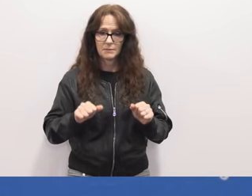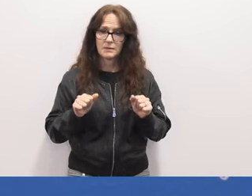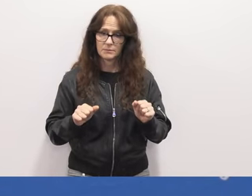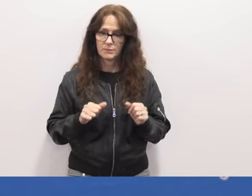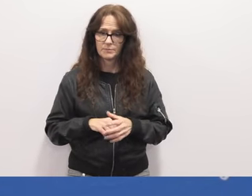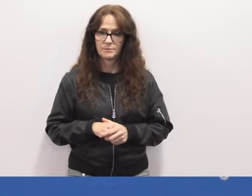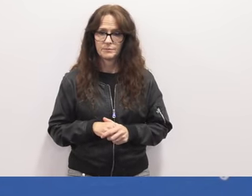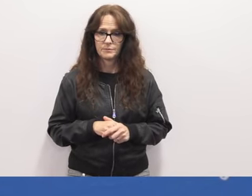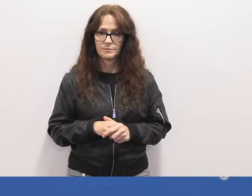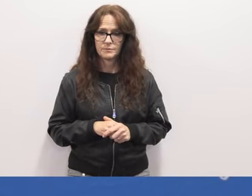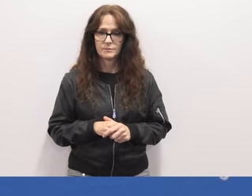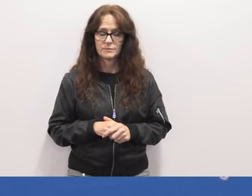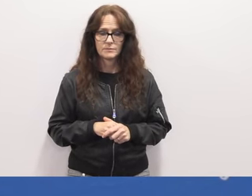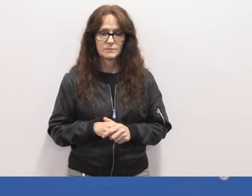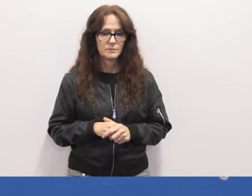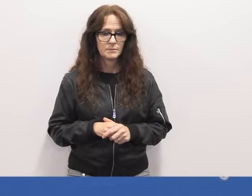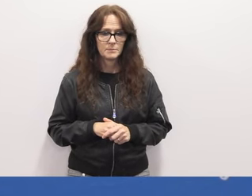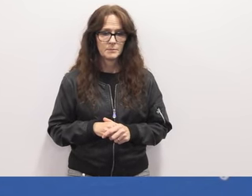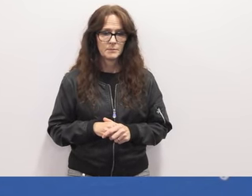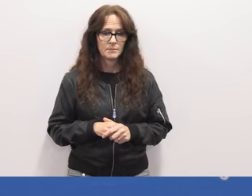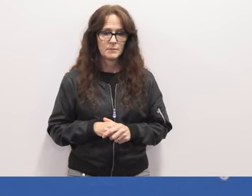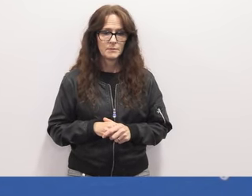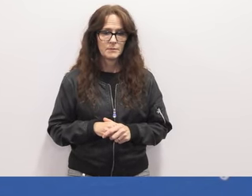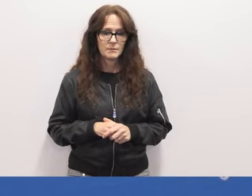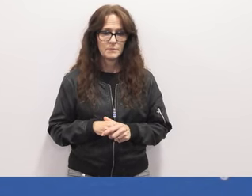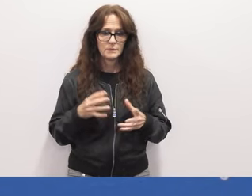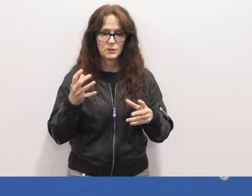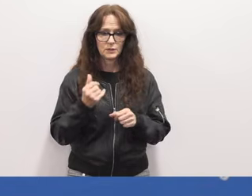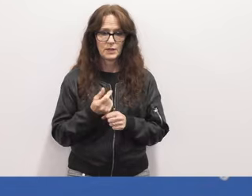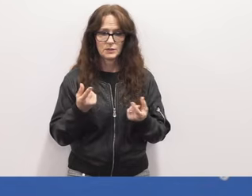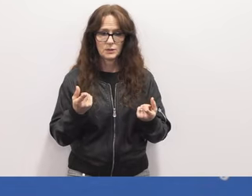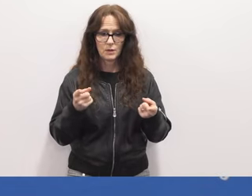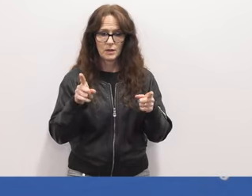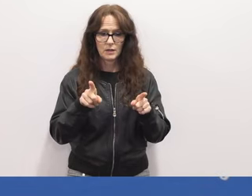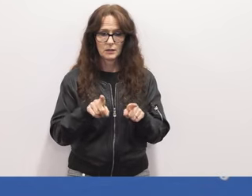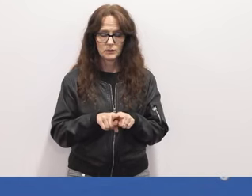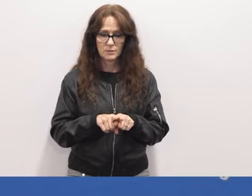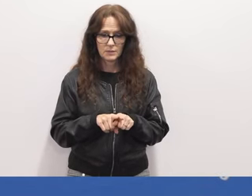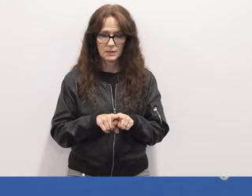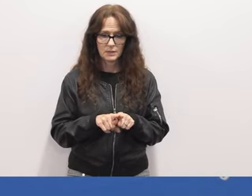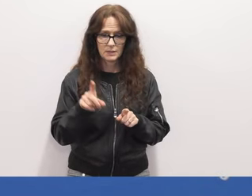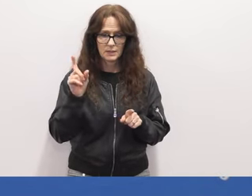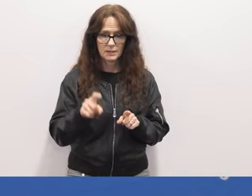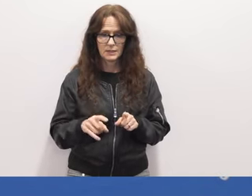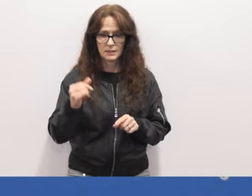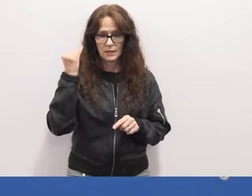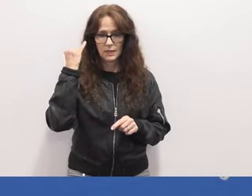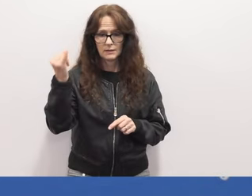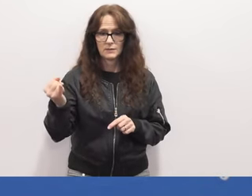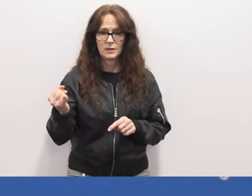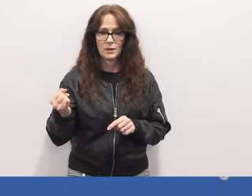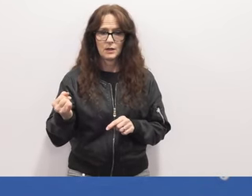So in order to get to a consensus, I need an idea of where we are.